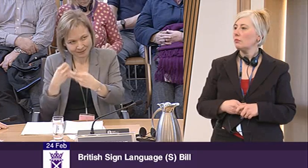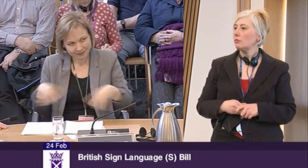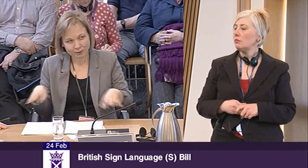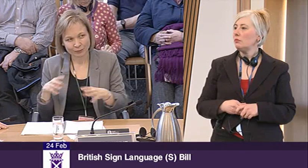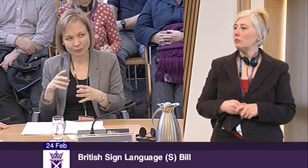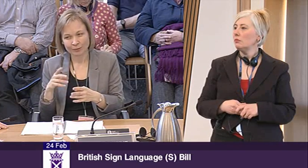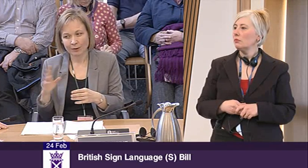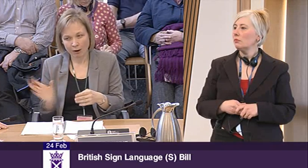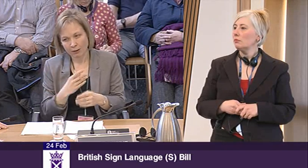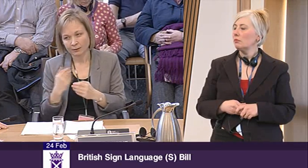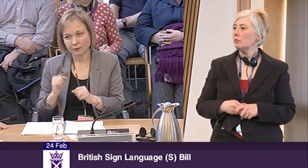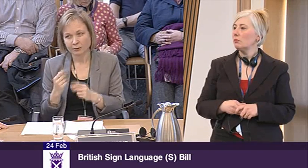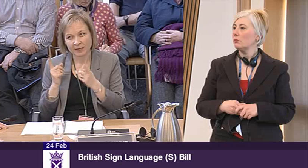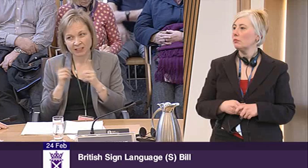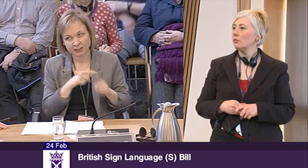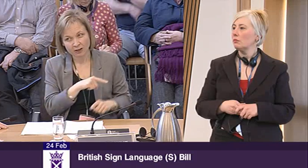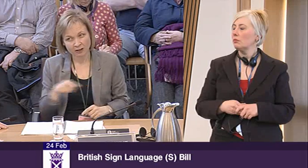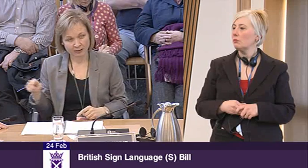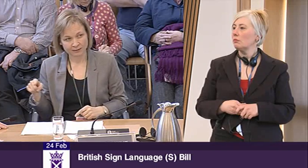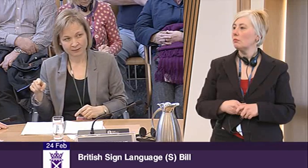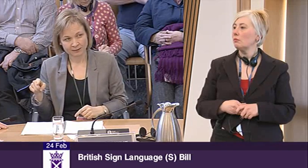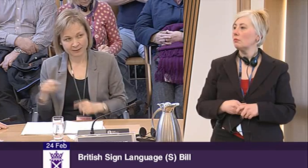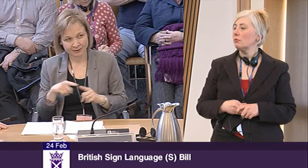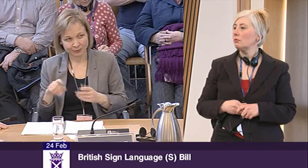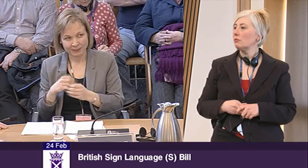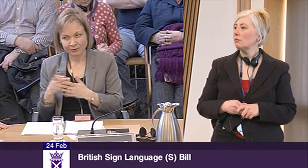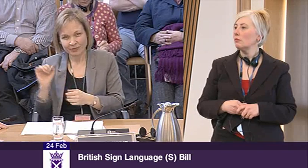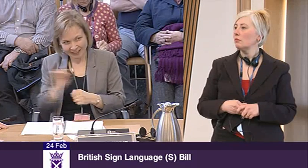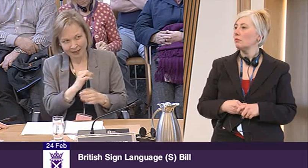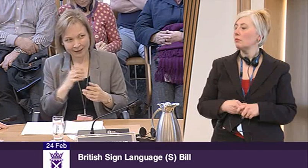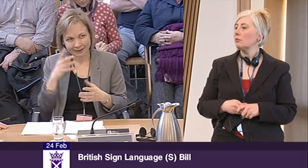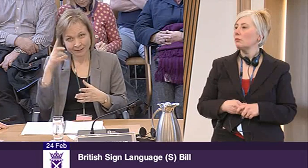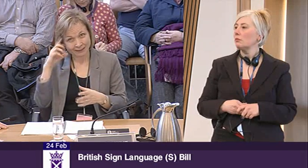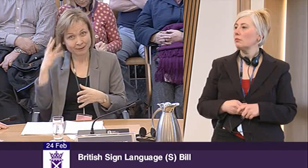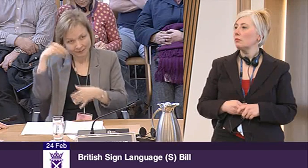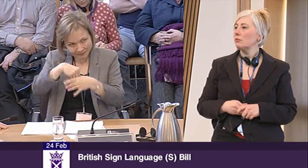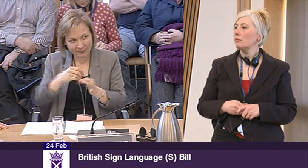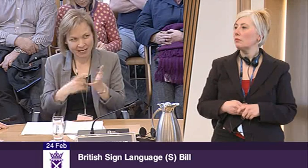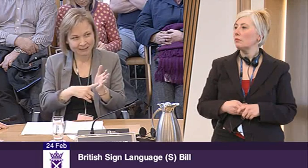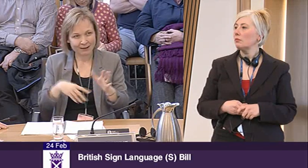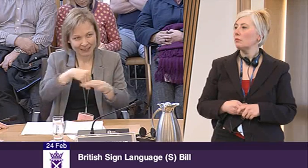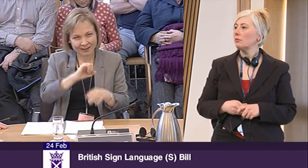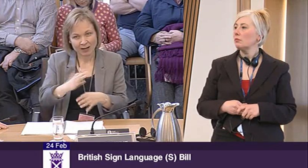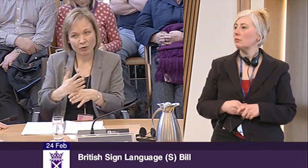forward and cascade it to other ministers and departments. That minister should have